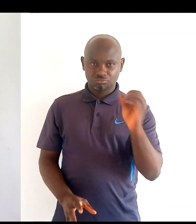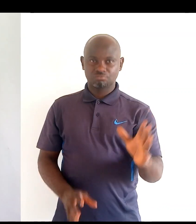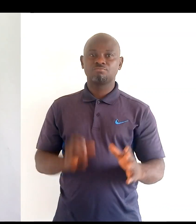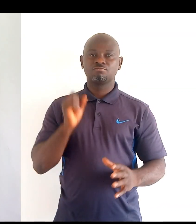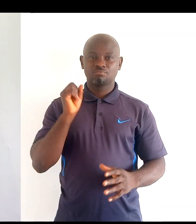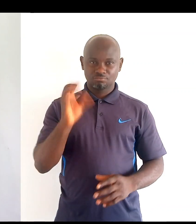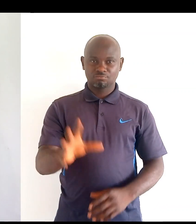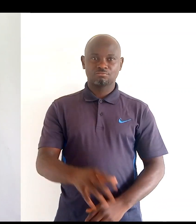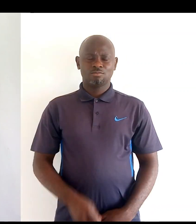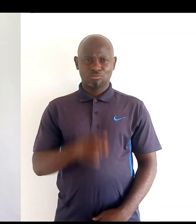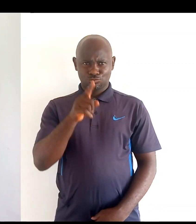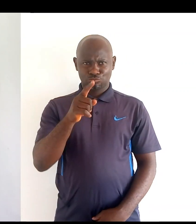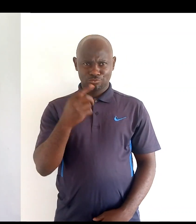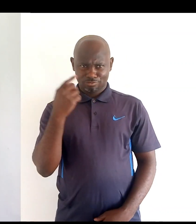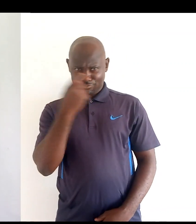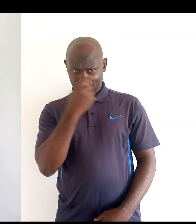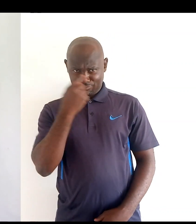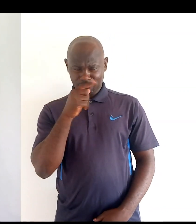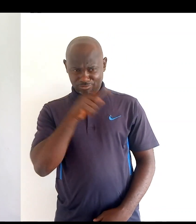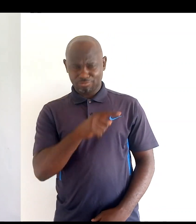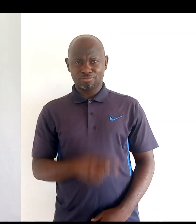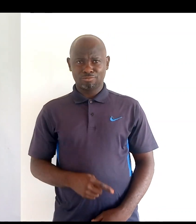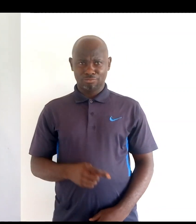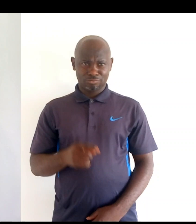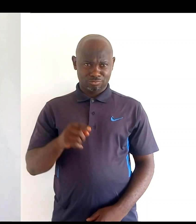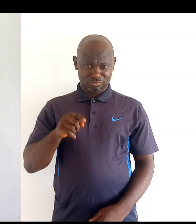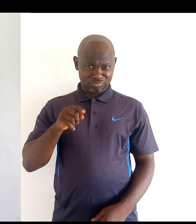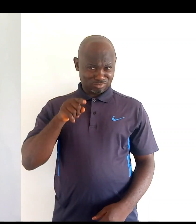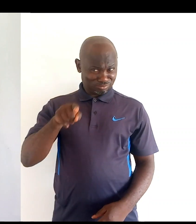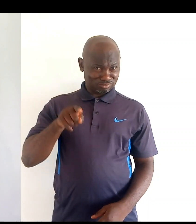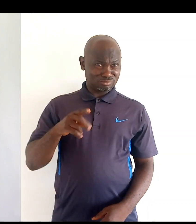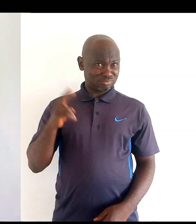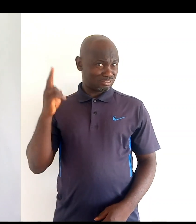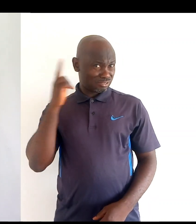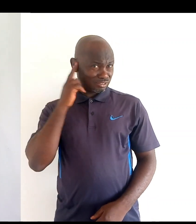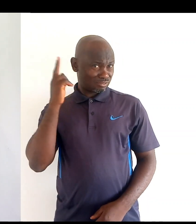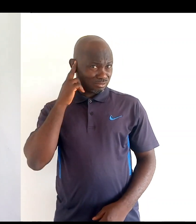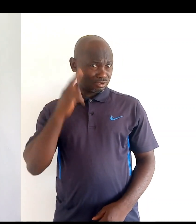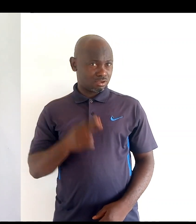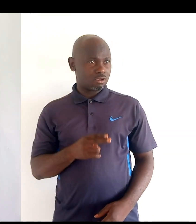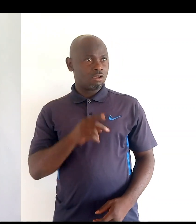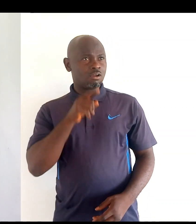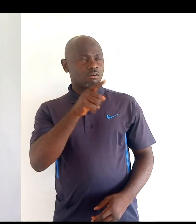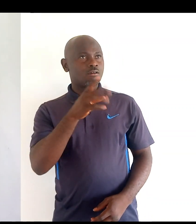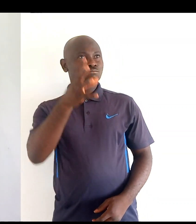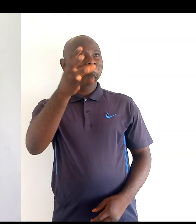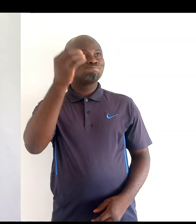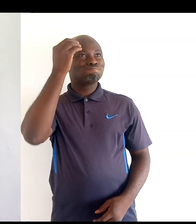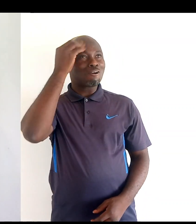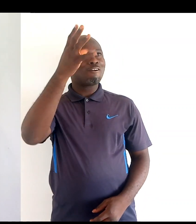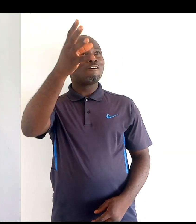sign language the deaf child, the deaf person is used to. So being able to adequately use